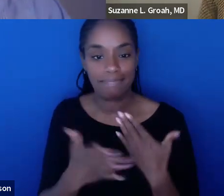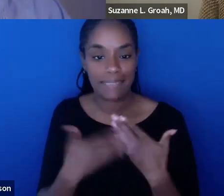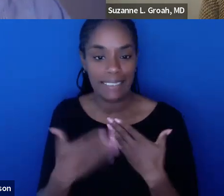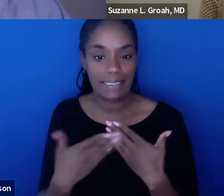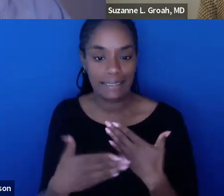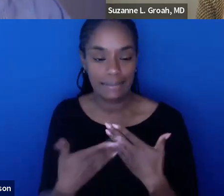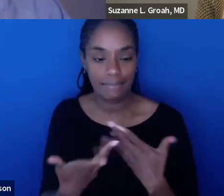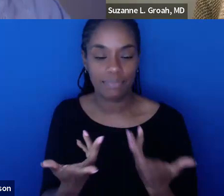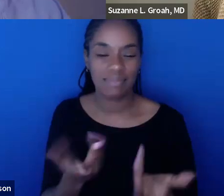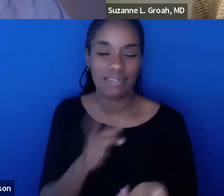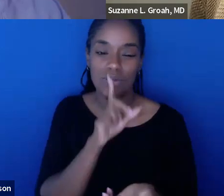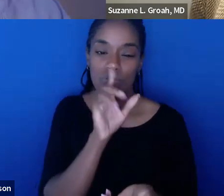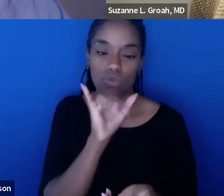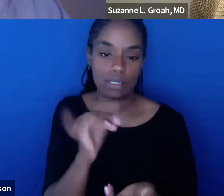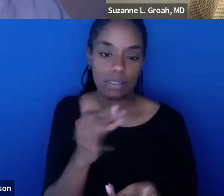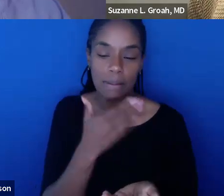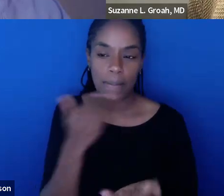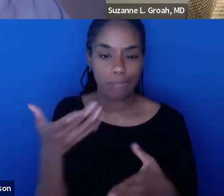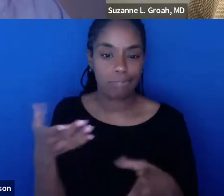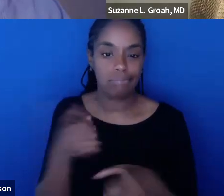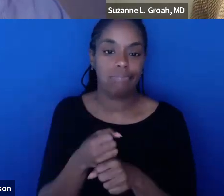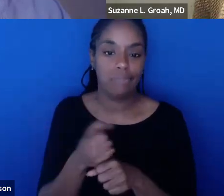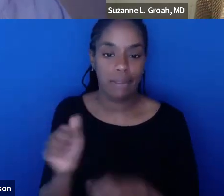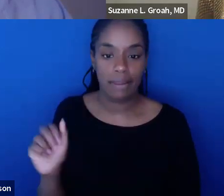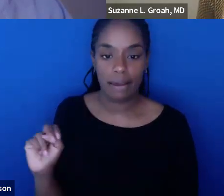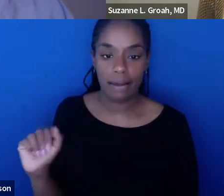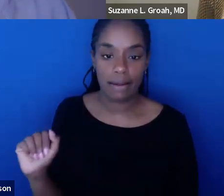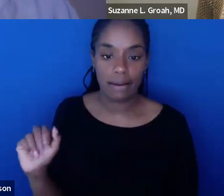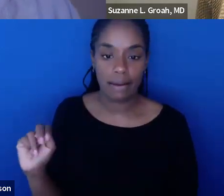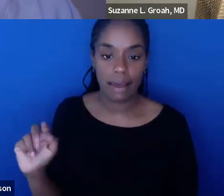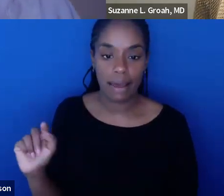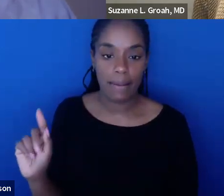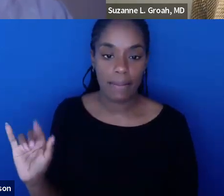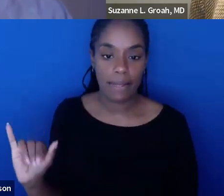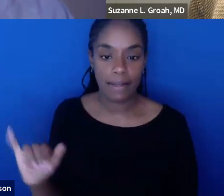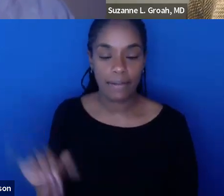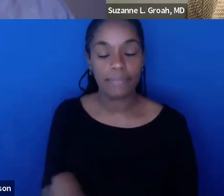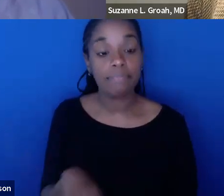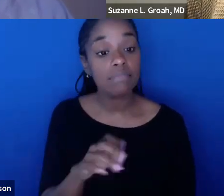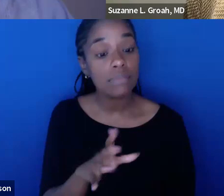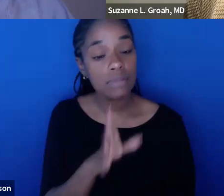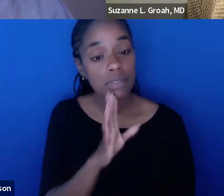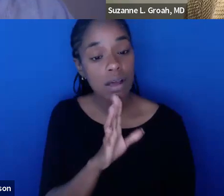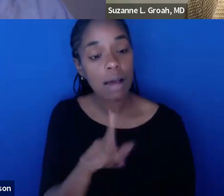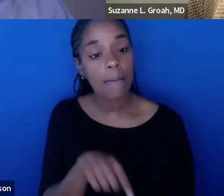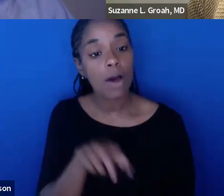It's just really to better encompass kind of the anatomy. So talk about a neurogenic bladder and the anatomy.